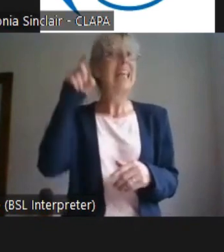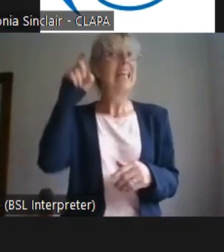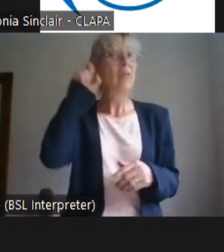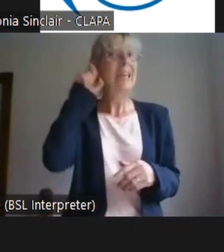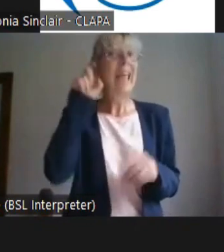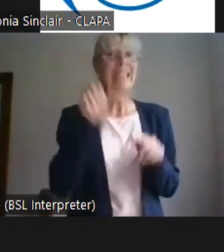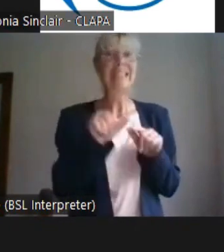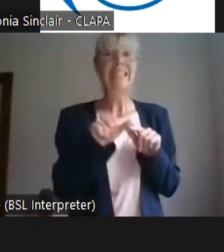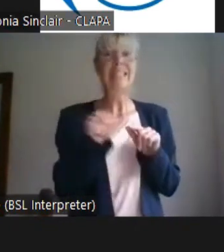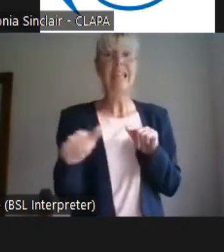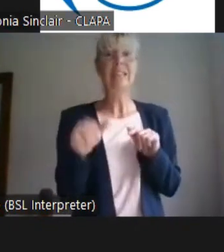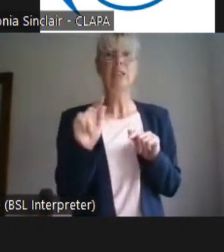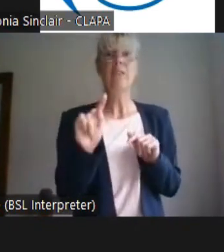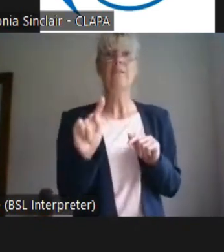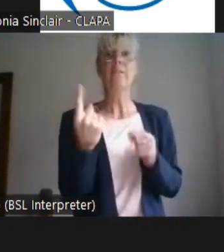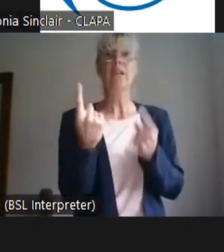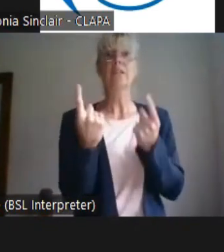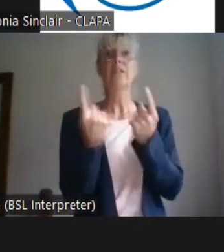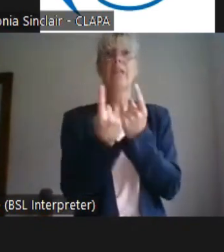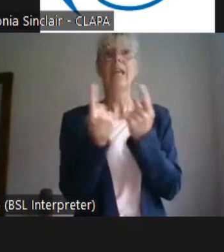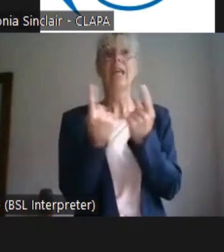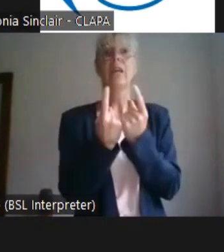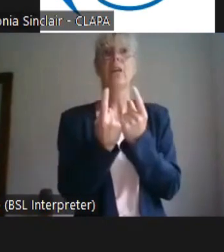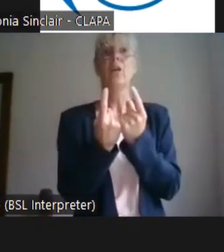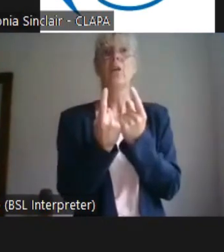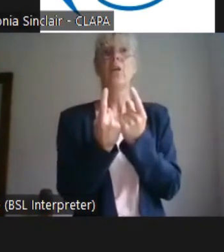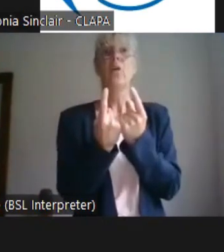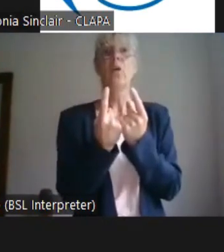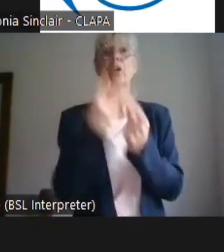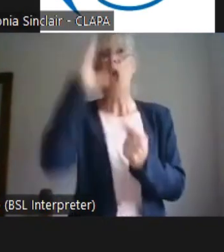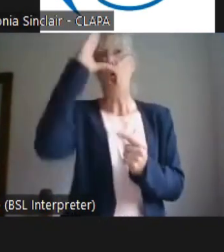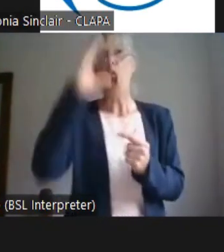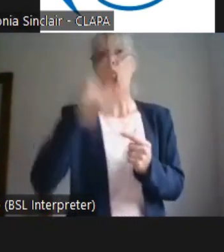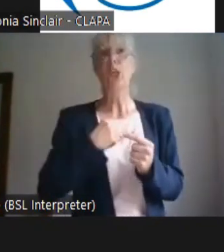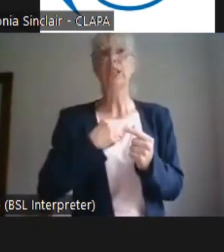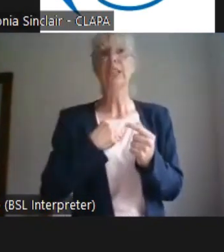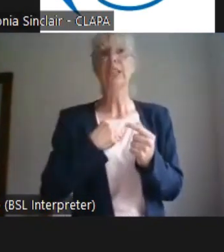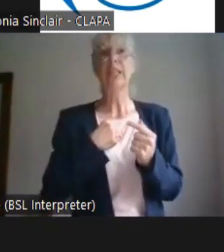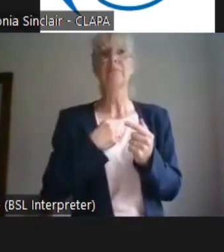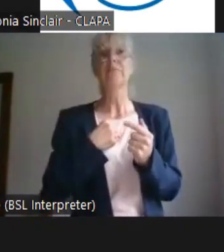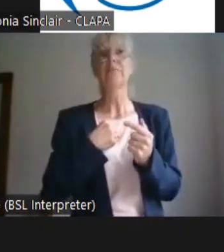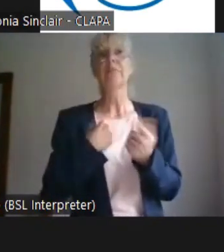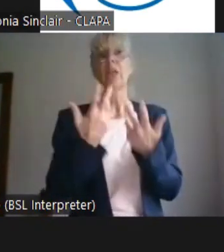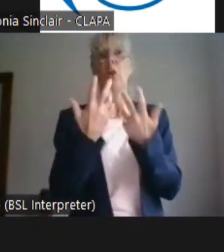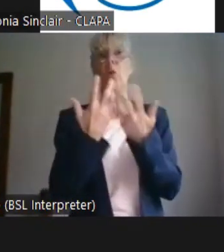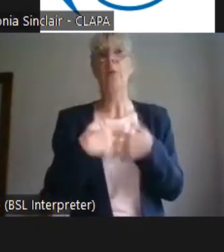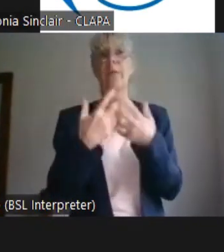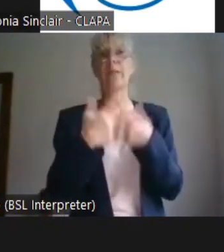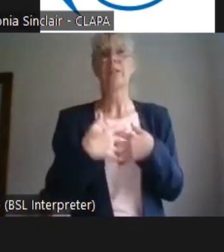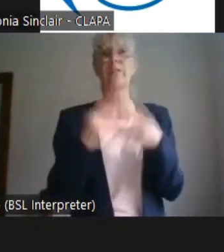looked at was alerting diverse devices for the home uh so I knew when the doorbell was ringing